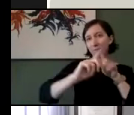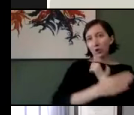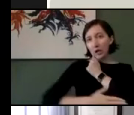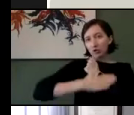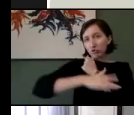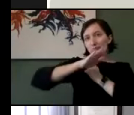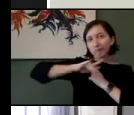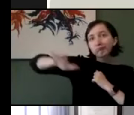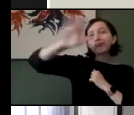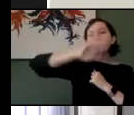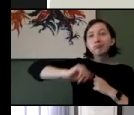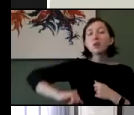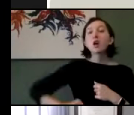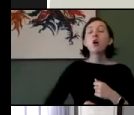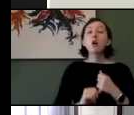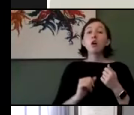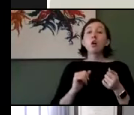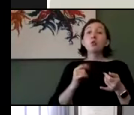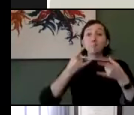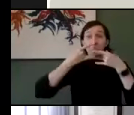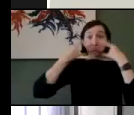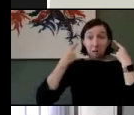Wearing a mask reduces the chance of infection